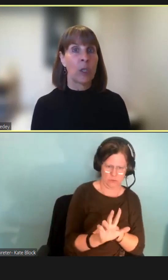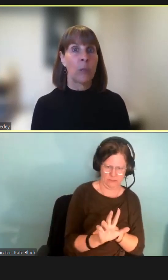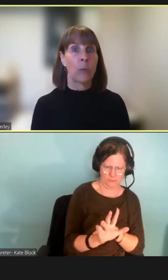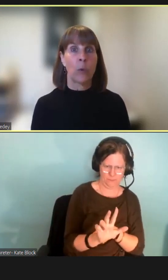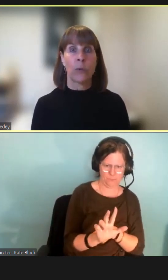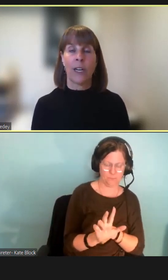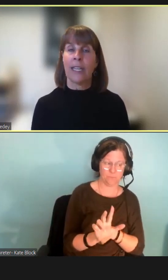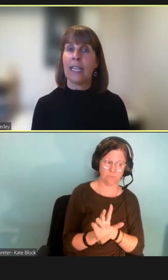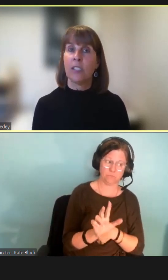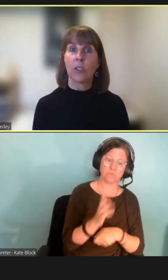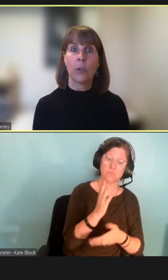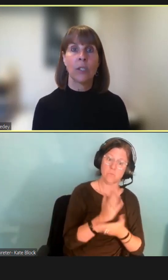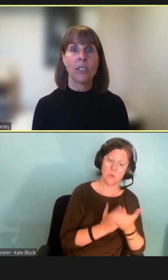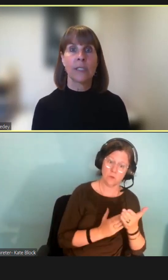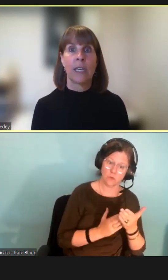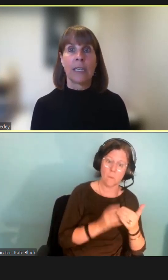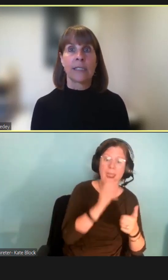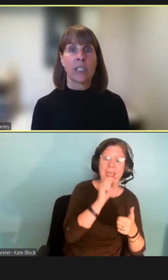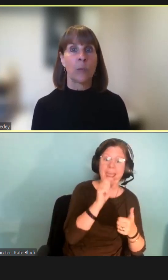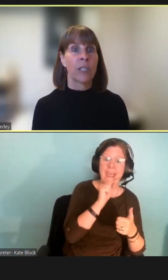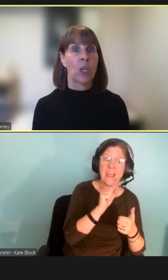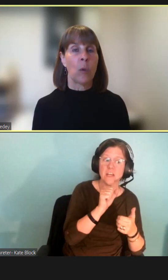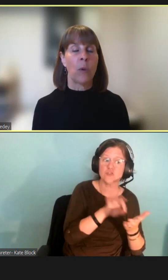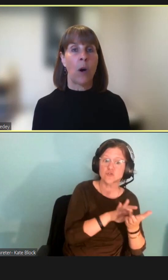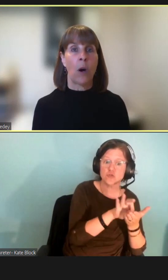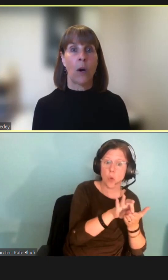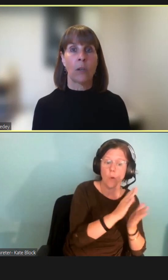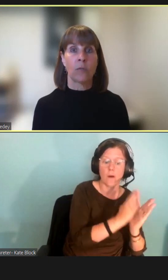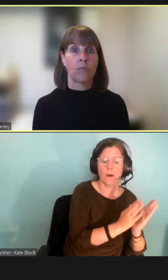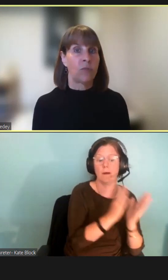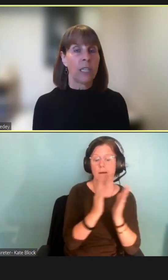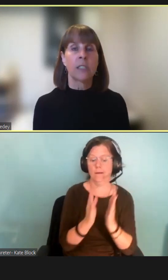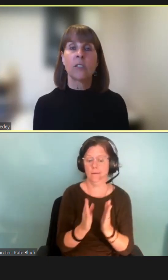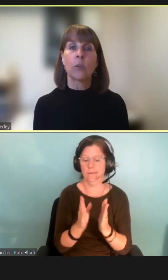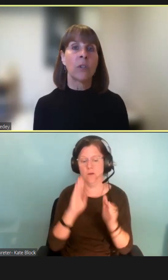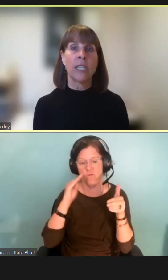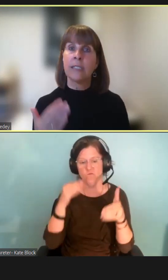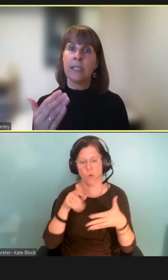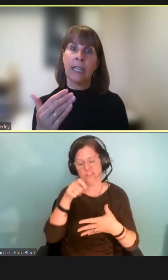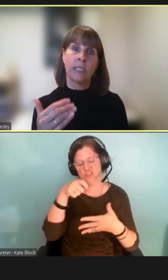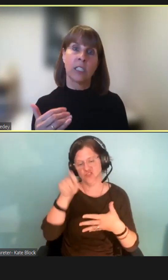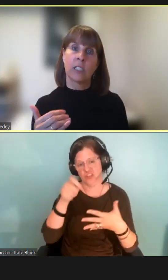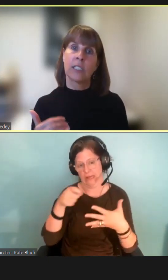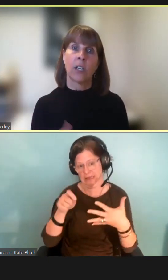will provide age scores some of them are checklist oriented and just are telling